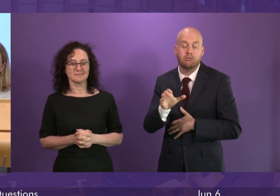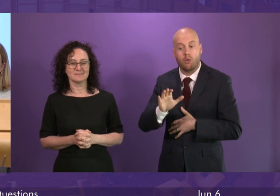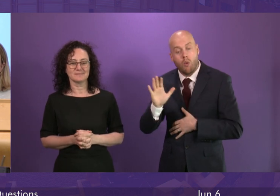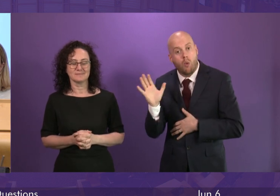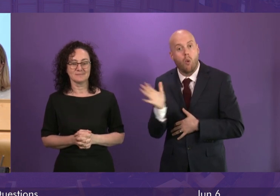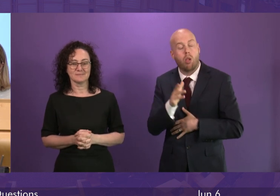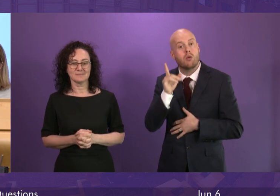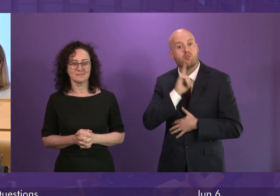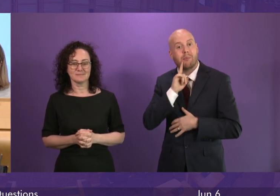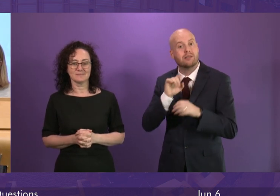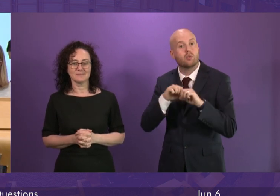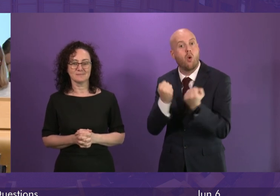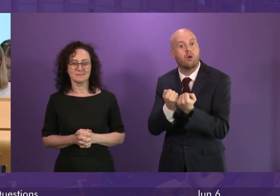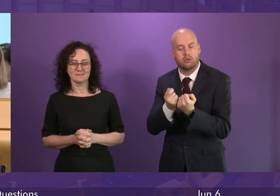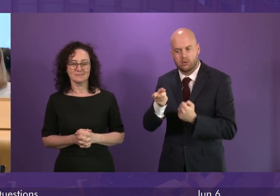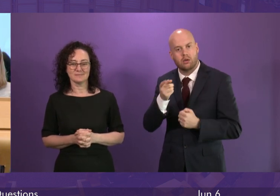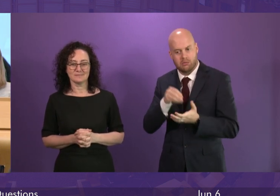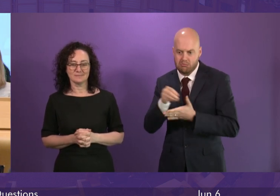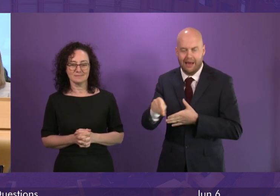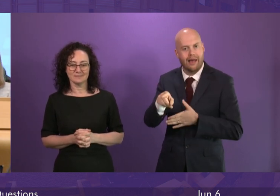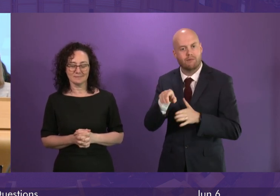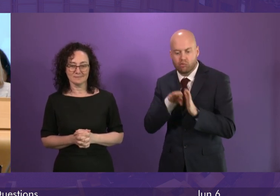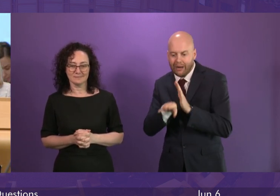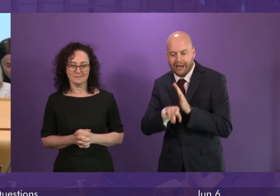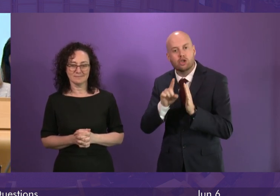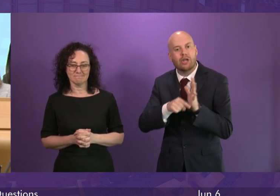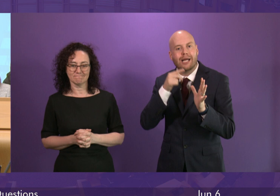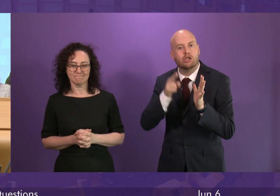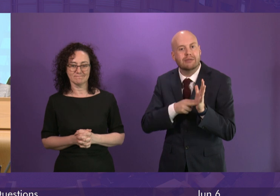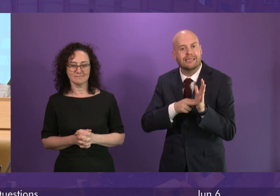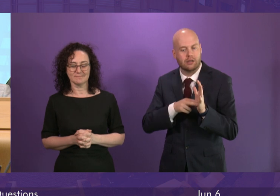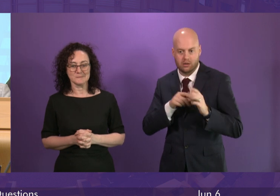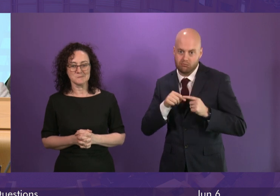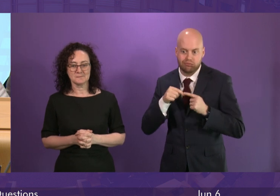full time from January 2019 through to the world cup. That can only have benefited our